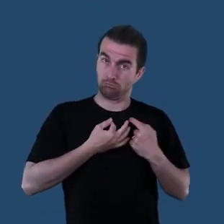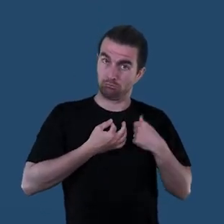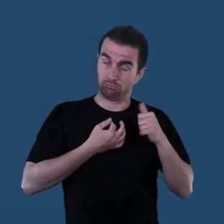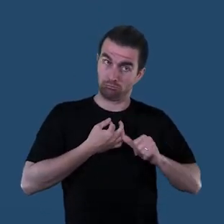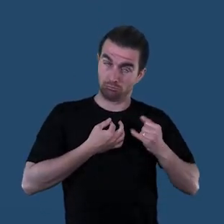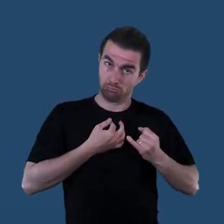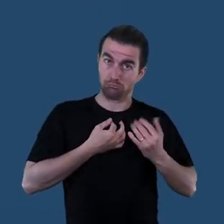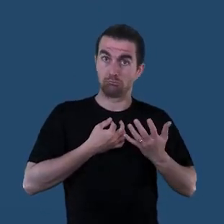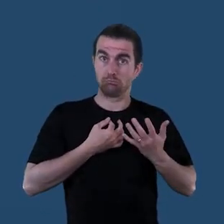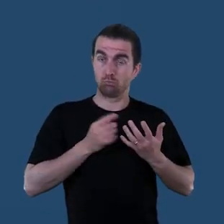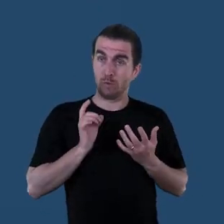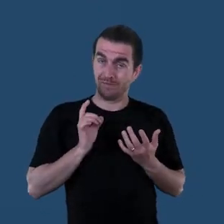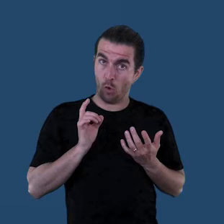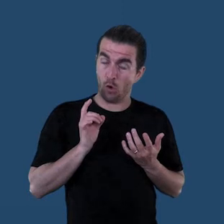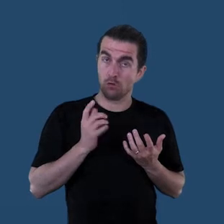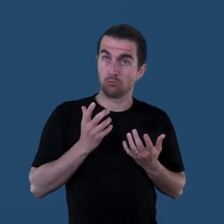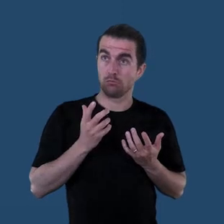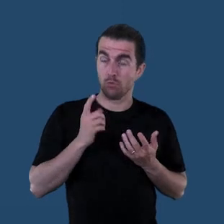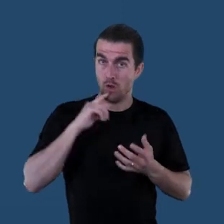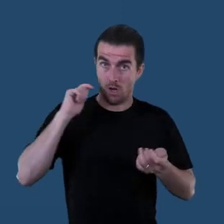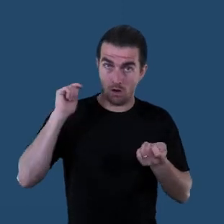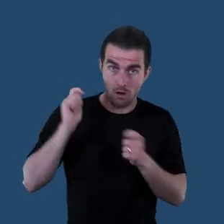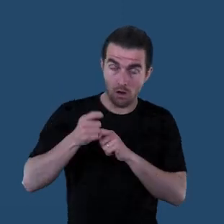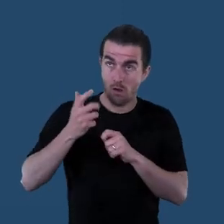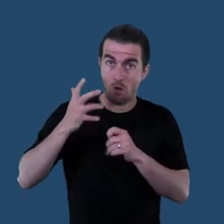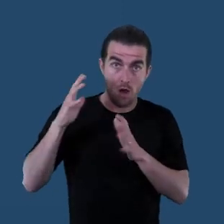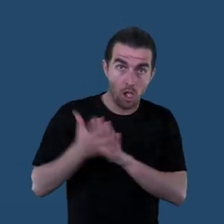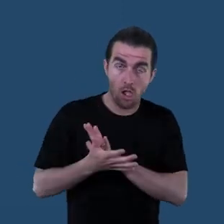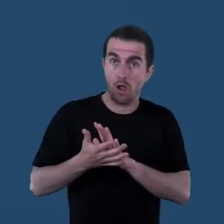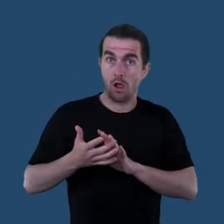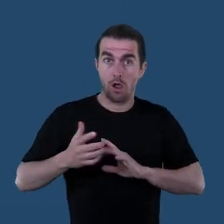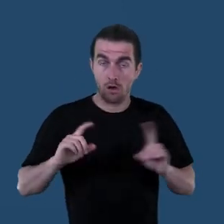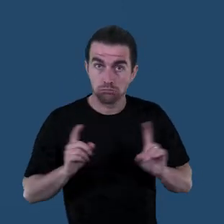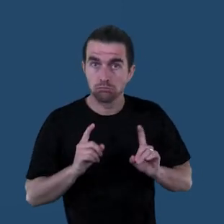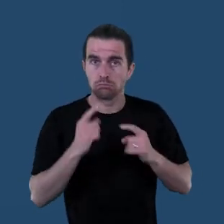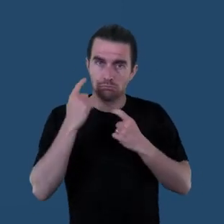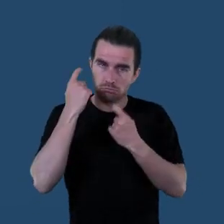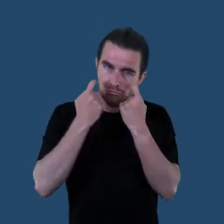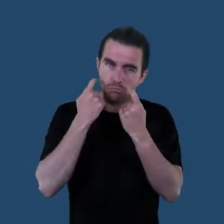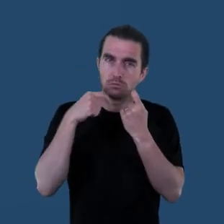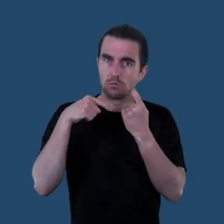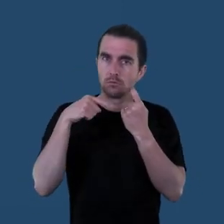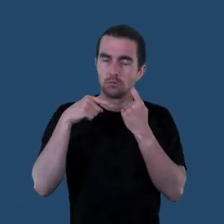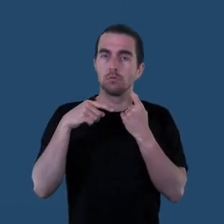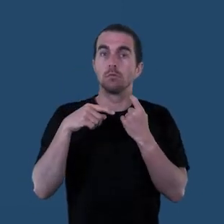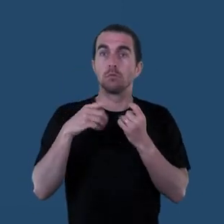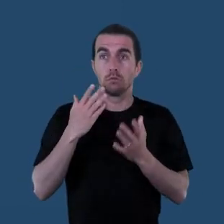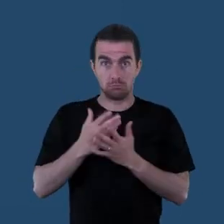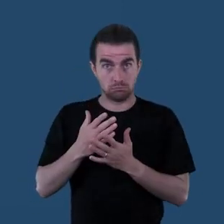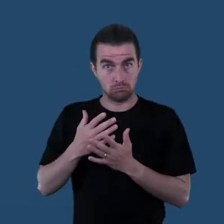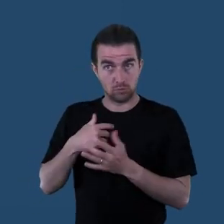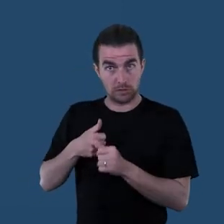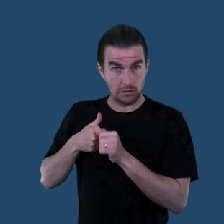What impact is that going to have? But also just if we bring those, these things back, what are we doing? How are we benefiting science?